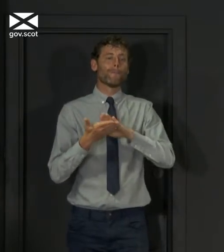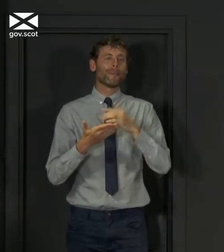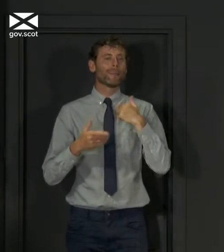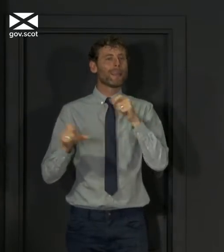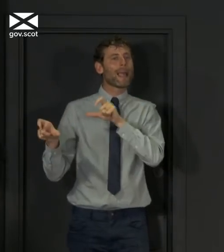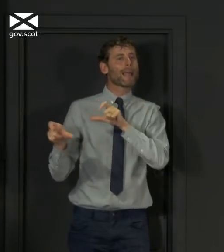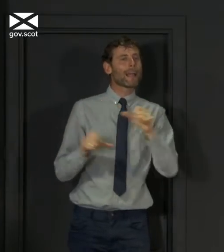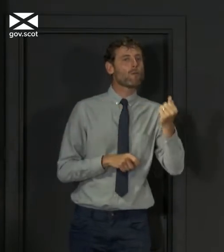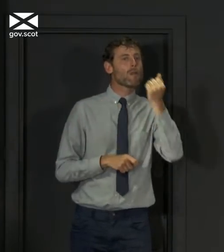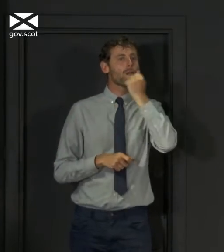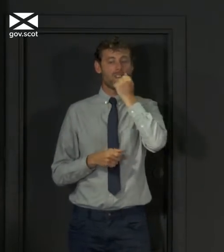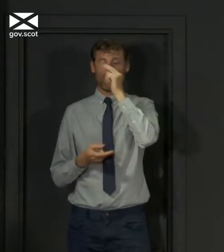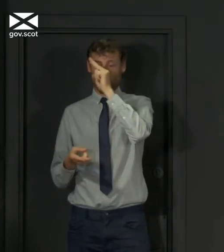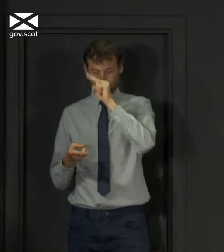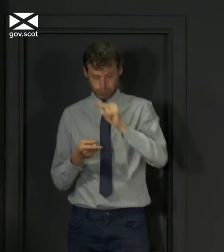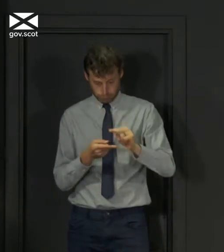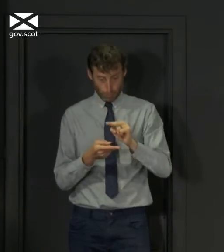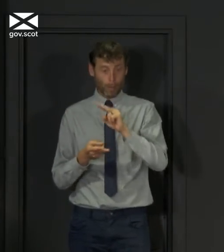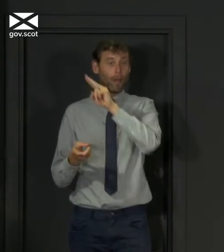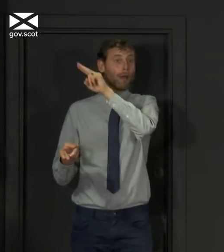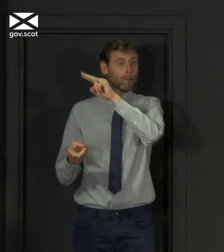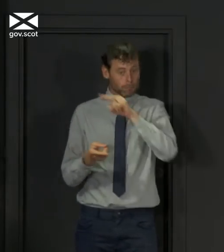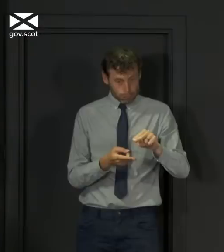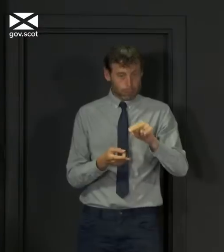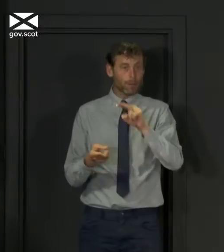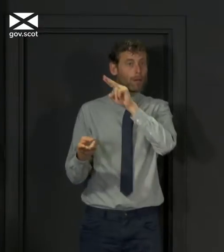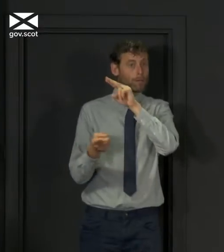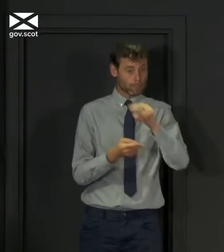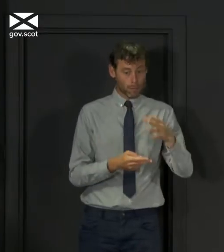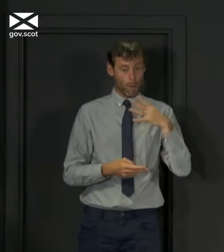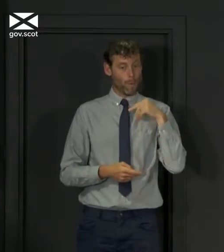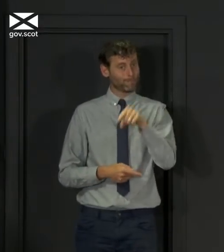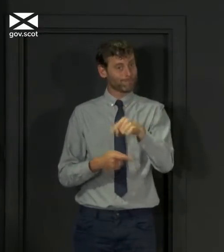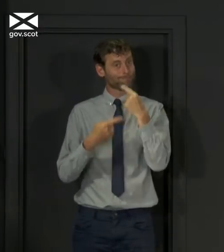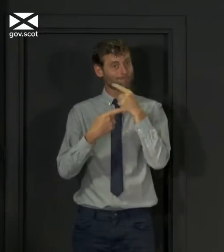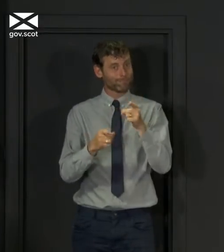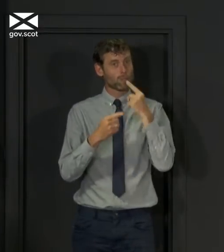numbers of cases and deaths continuing to fall carries on. So my thanks to all of you